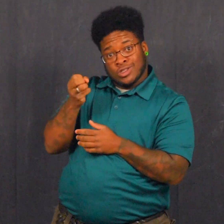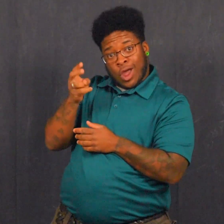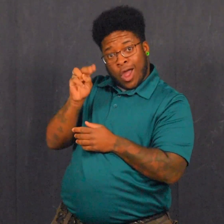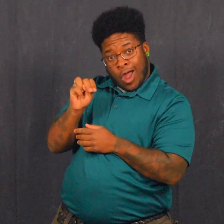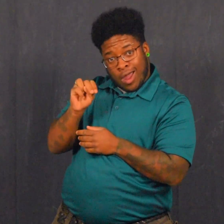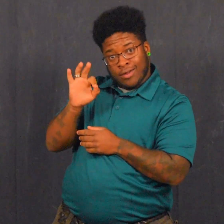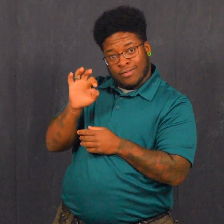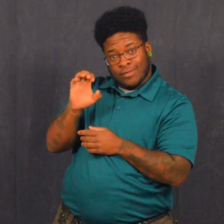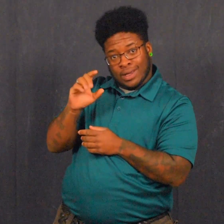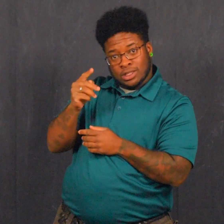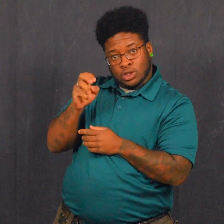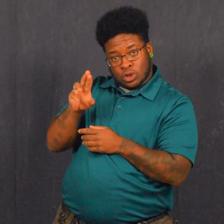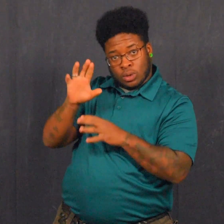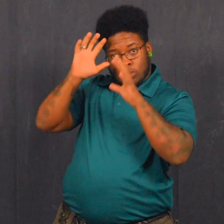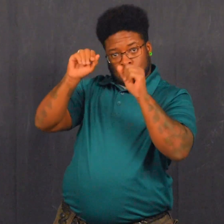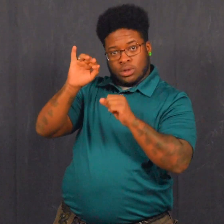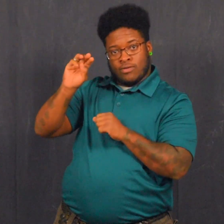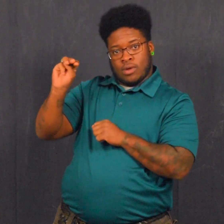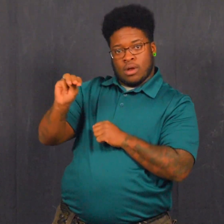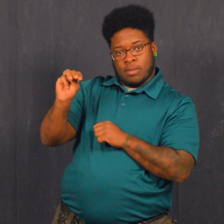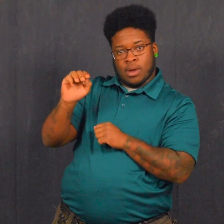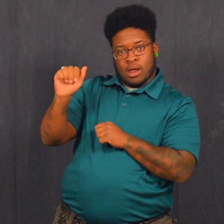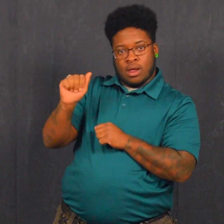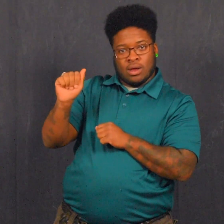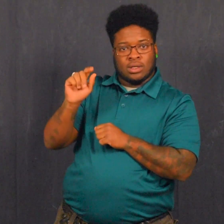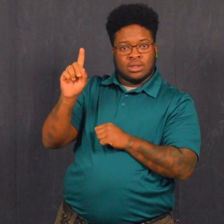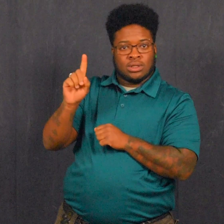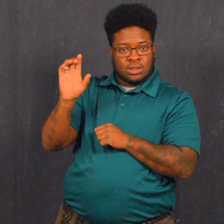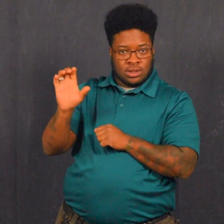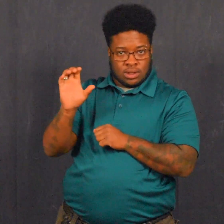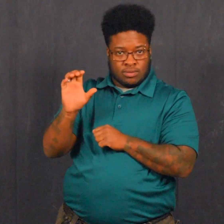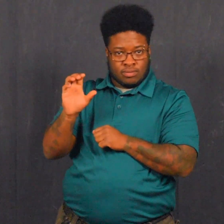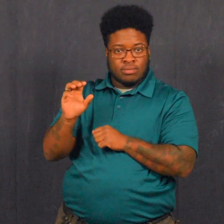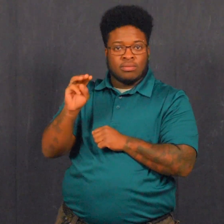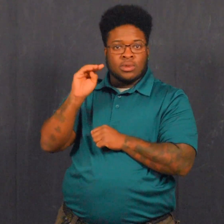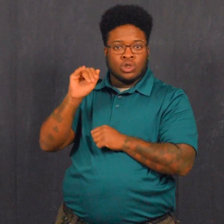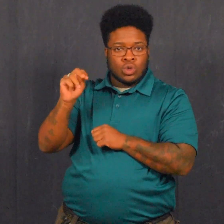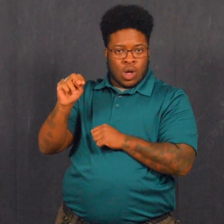John Fechter, president of the Minnesota Association